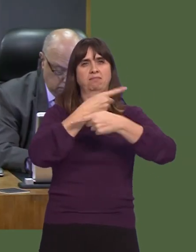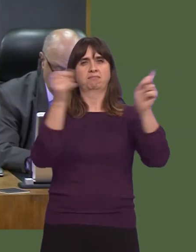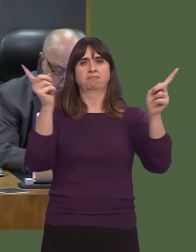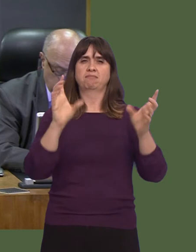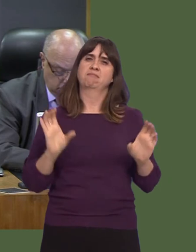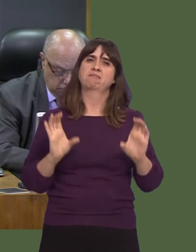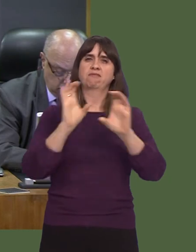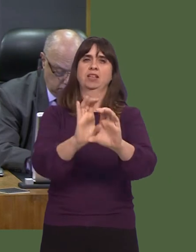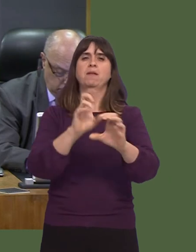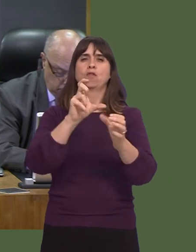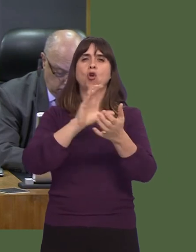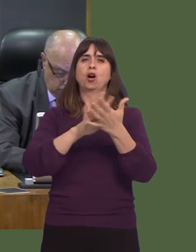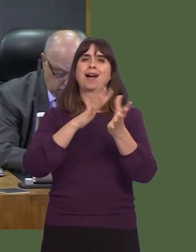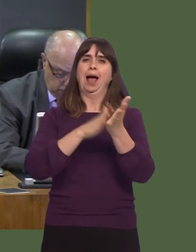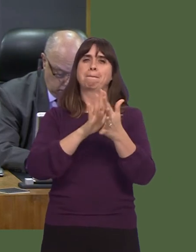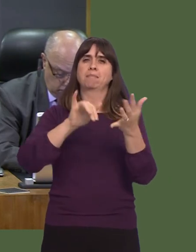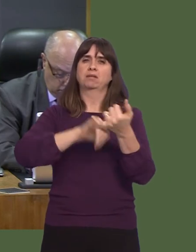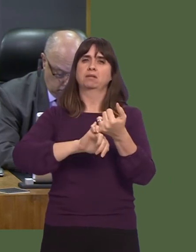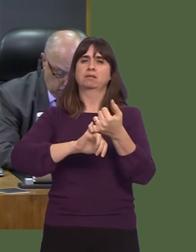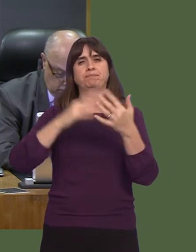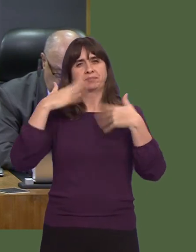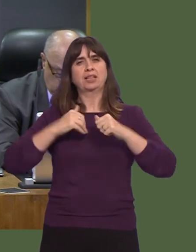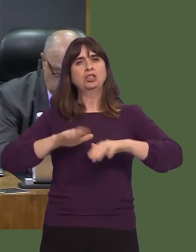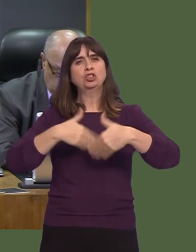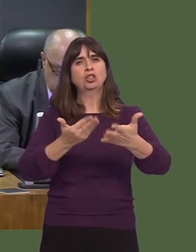health services in schools. I do hope that we'll be seeing some of this benefit in places